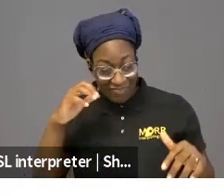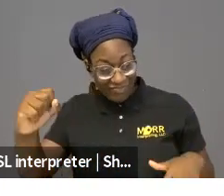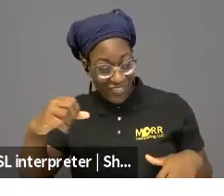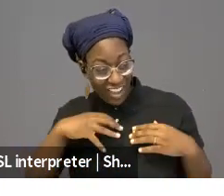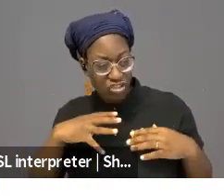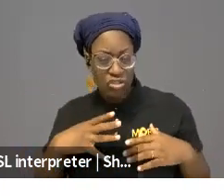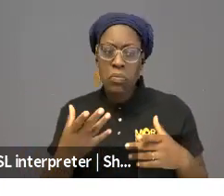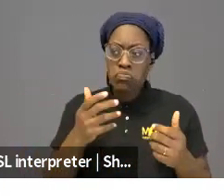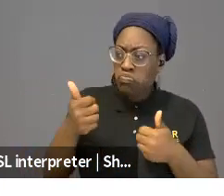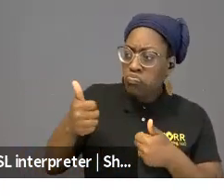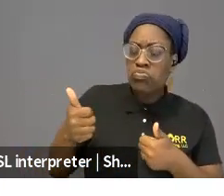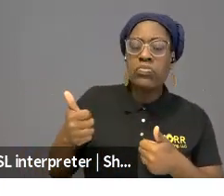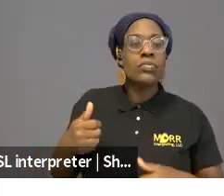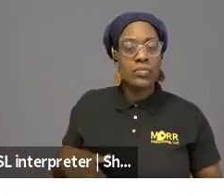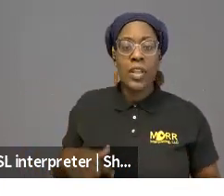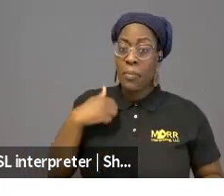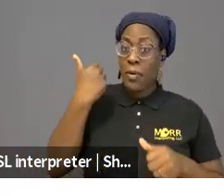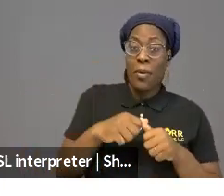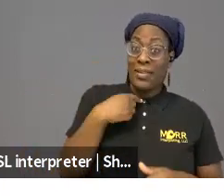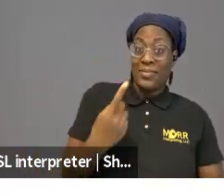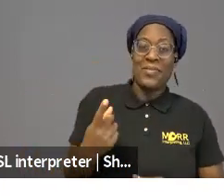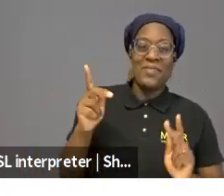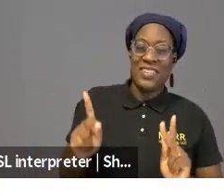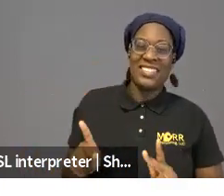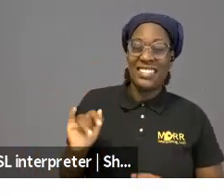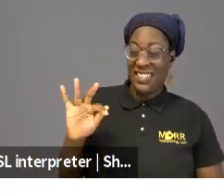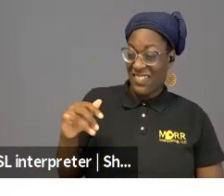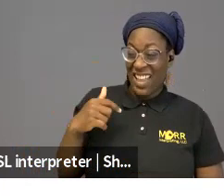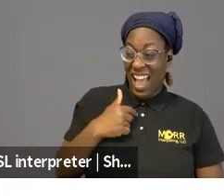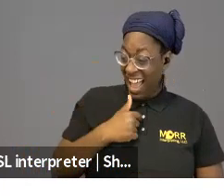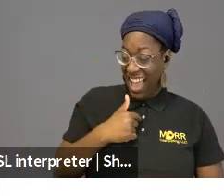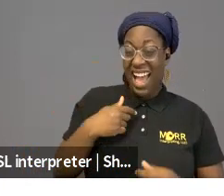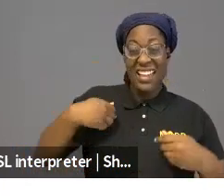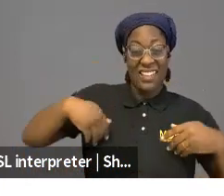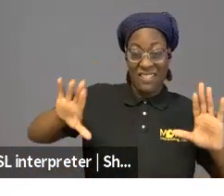to let anyone do it, it would be Elle. And that I didn't really trust anybody else to